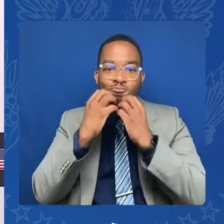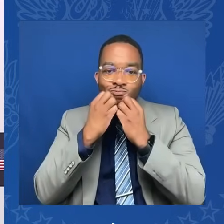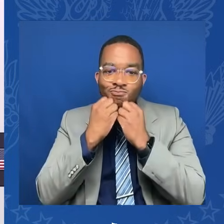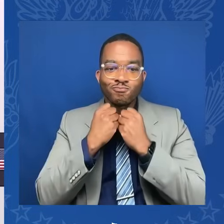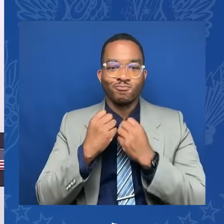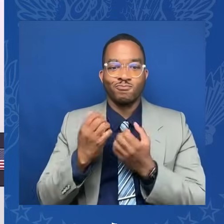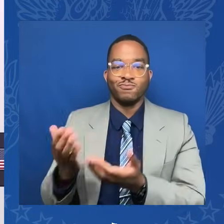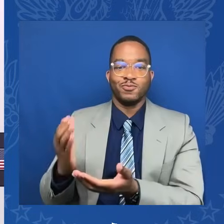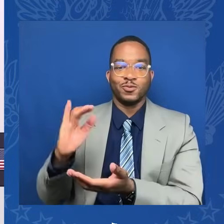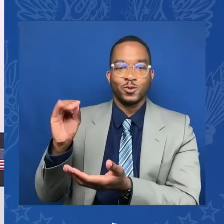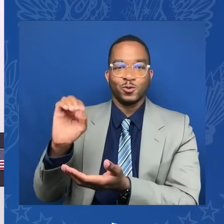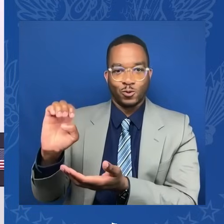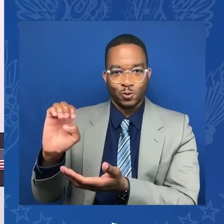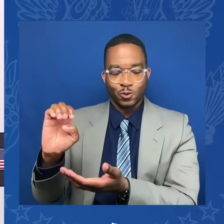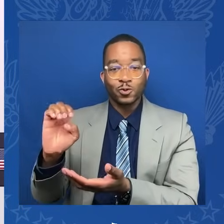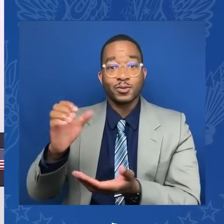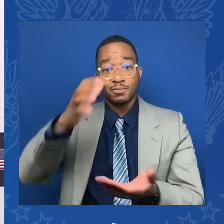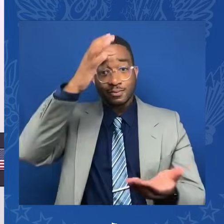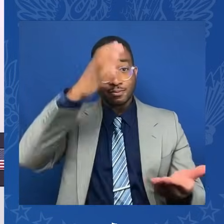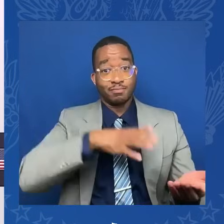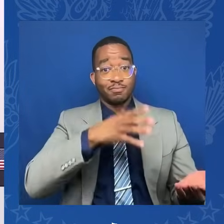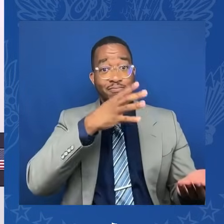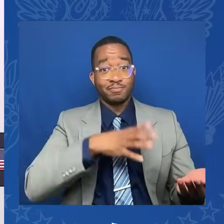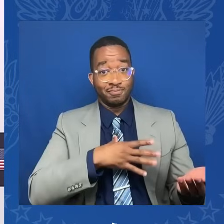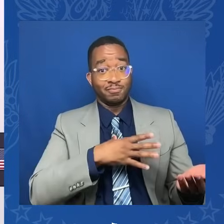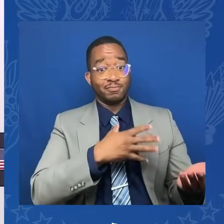ambassadors, ladies and gentlemen.